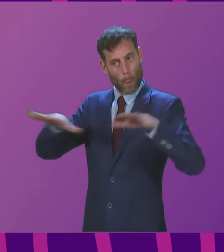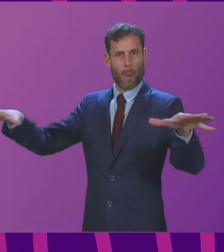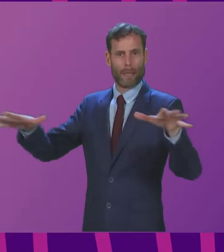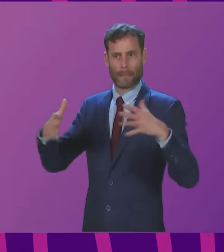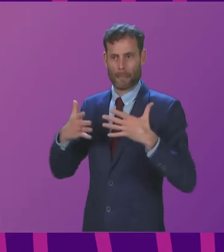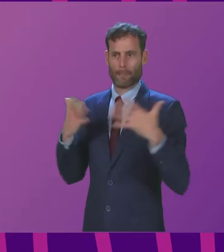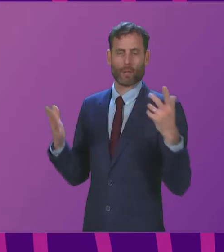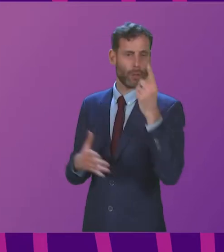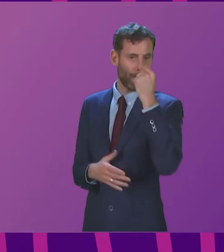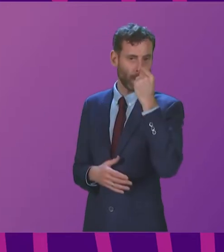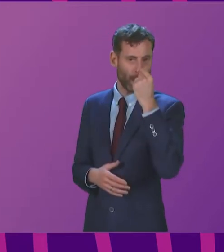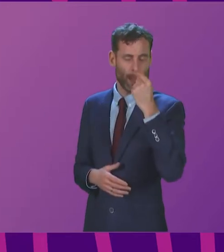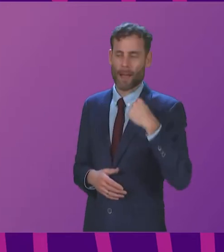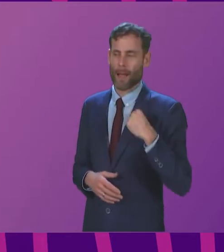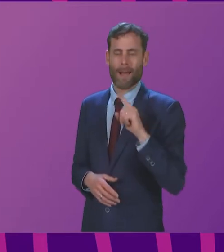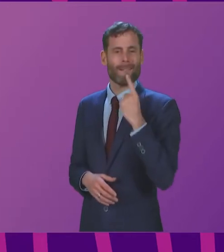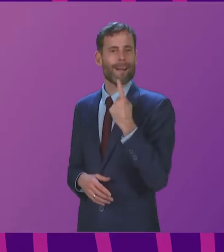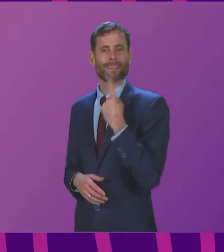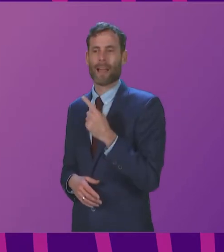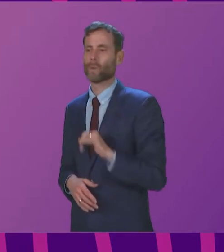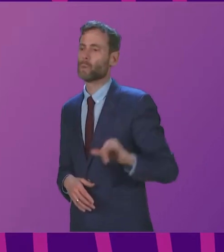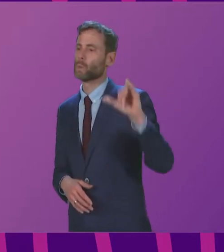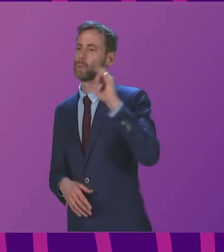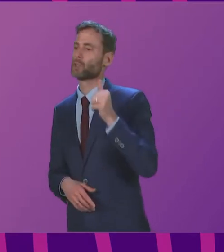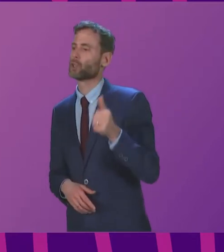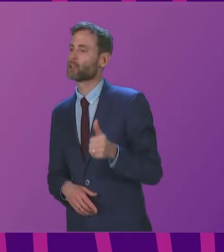I cannot stand here and say exactly what channels the adverts will be shown on,